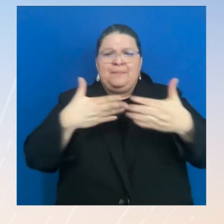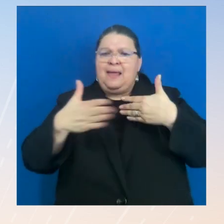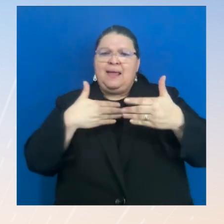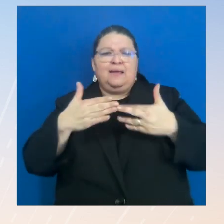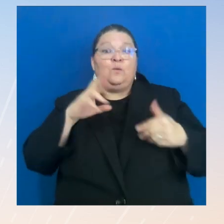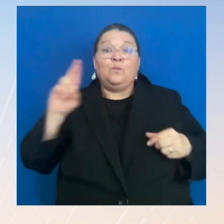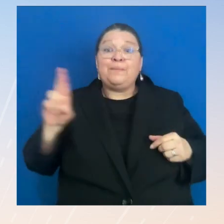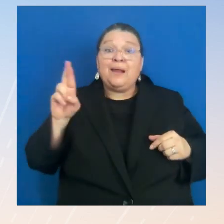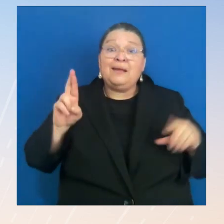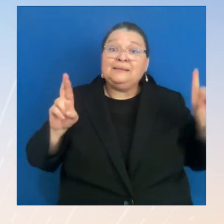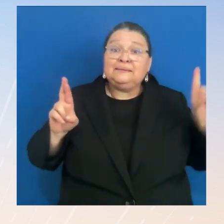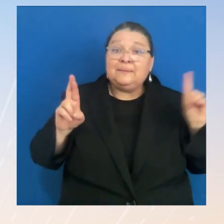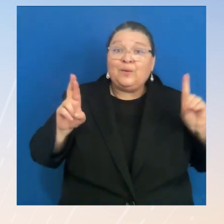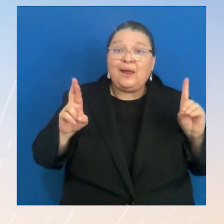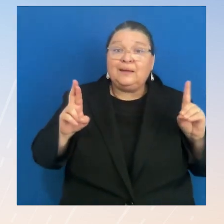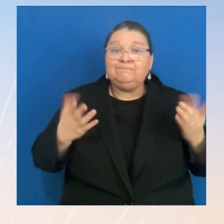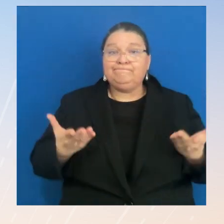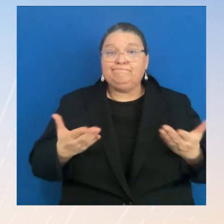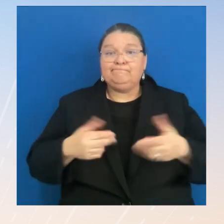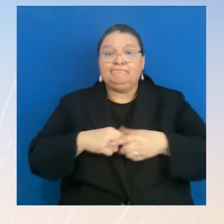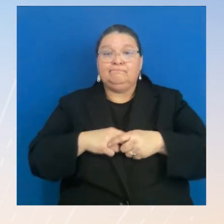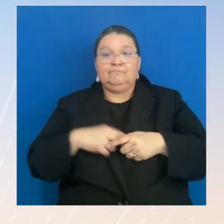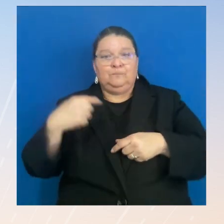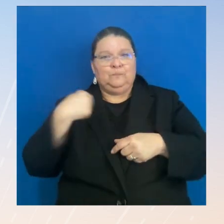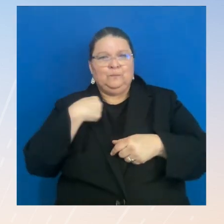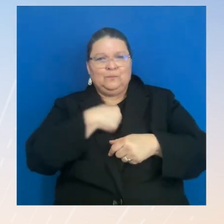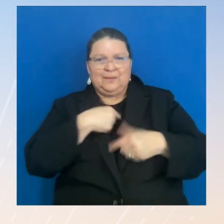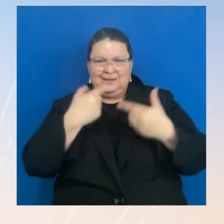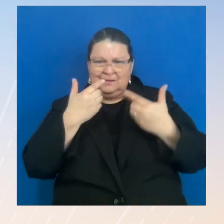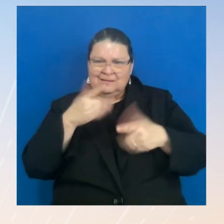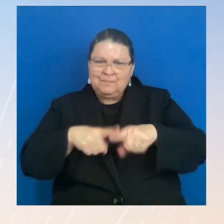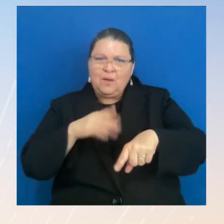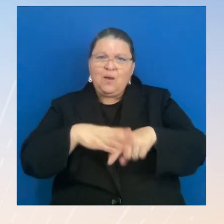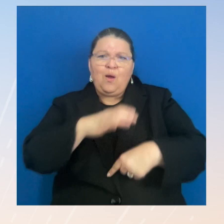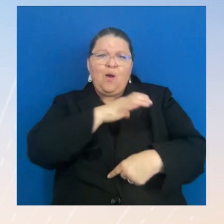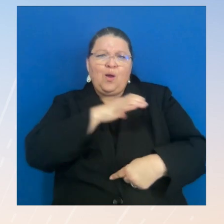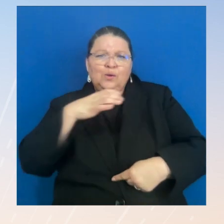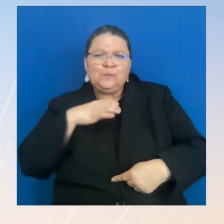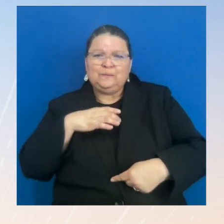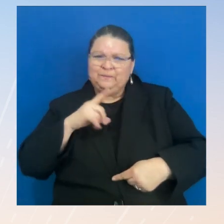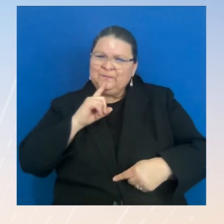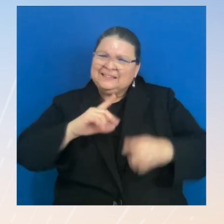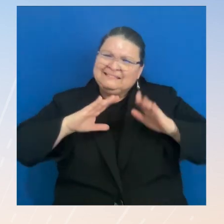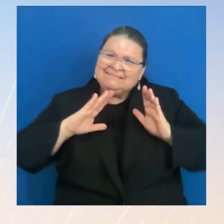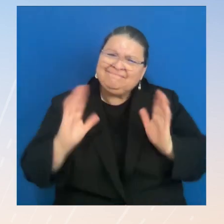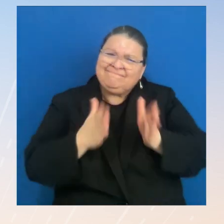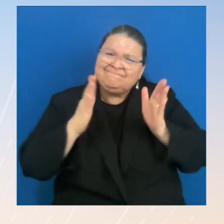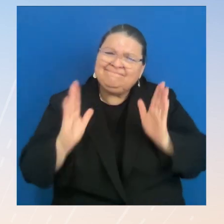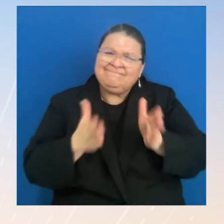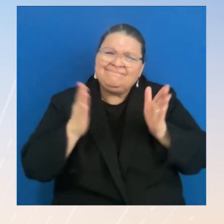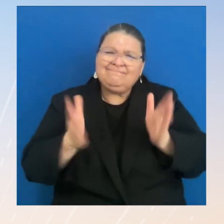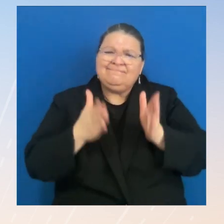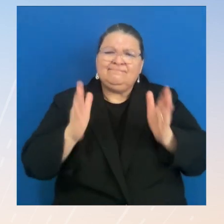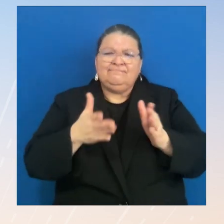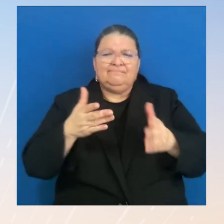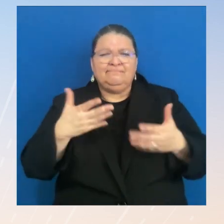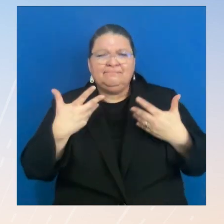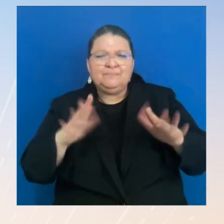We are encouraging them and aggressively calling for them to move these resources immediately. And we've -- what we've tried to do is break down